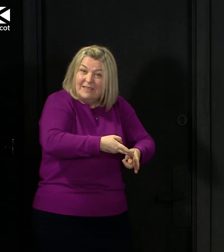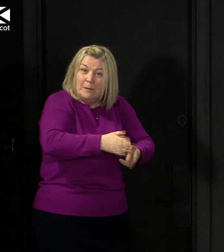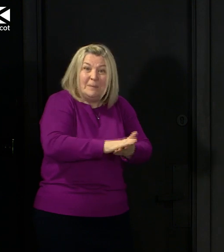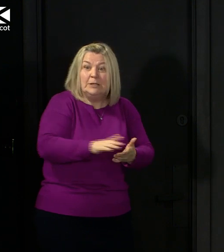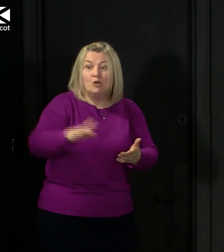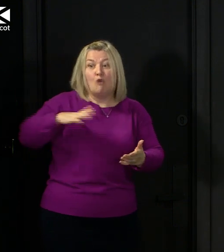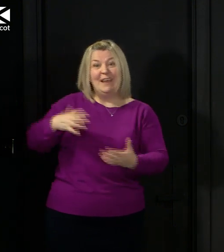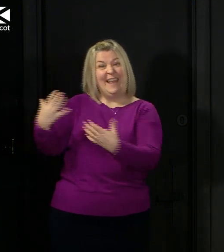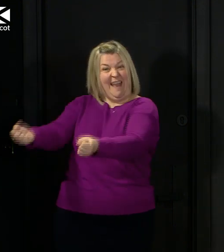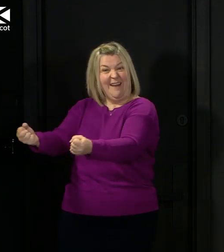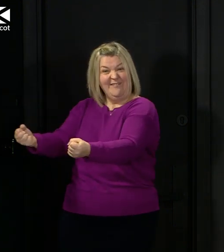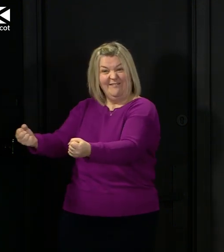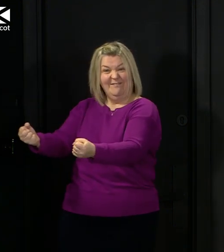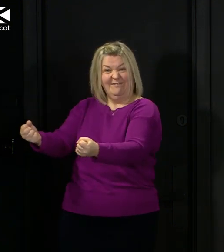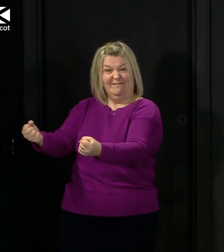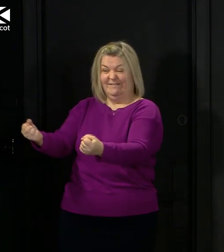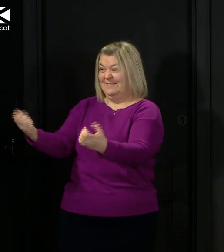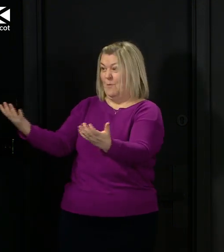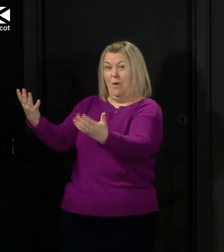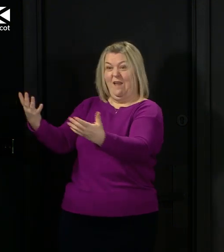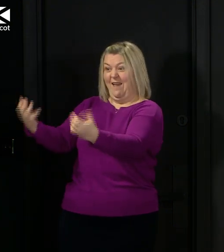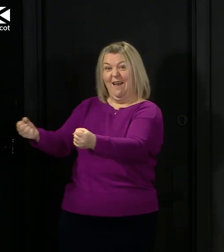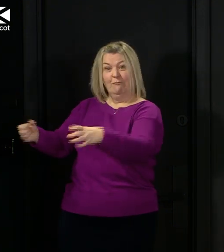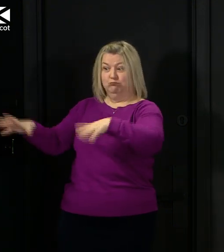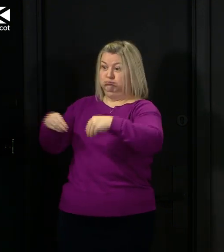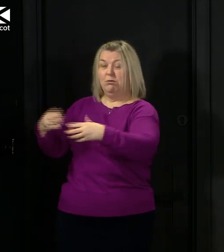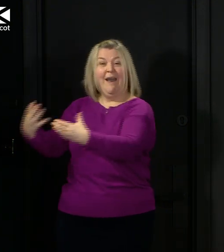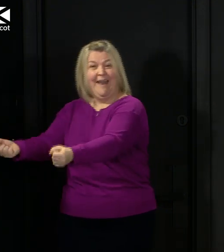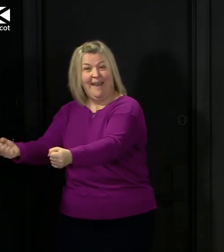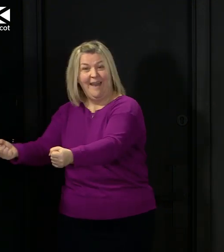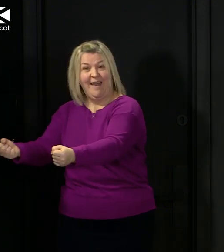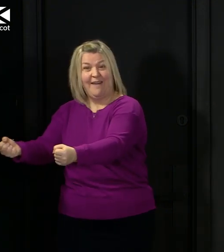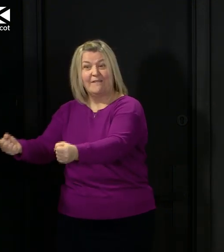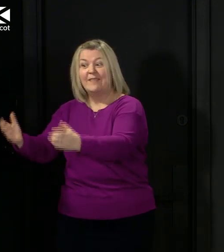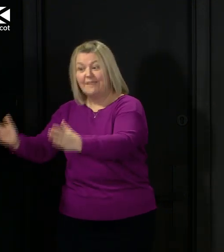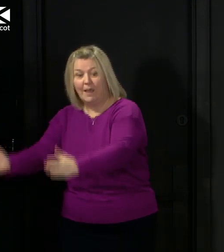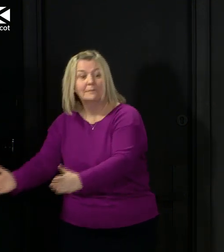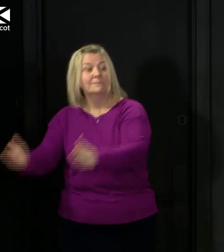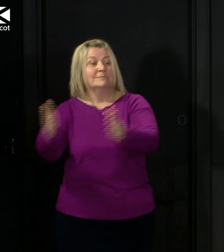were introduced. So it takes two to three weeks at least for us to be able to assess